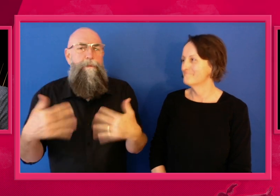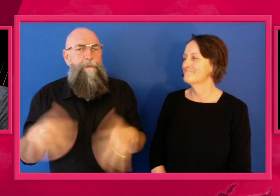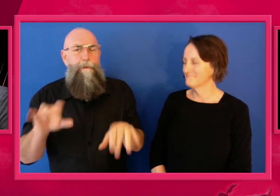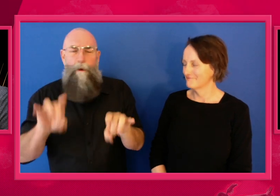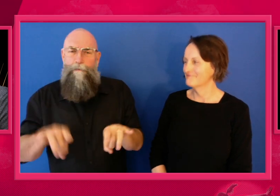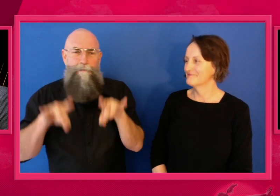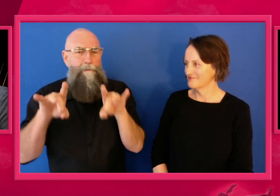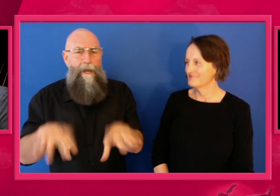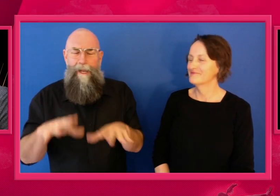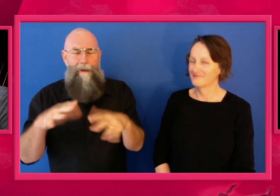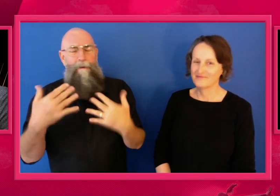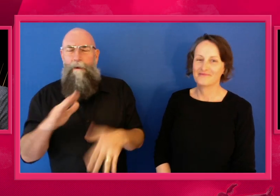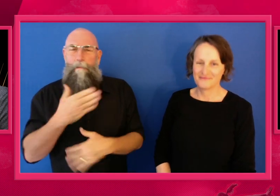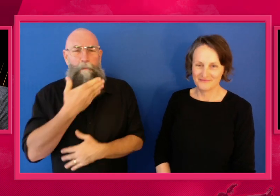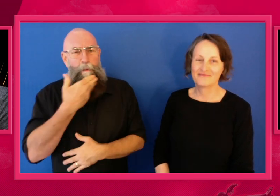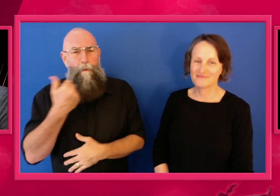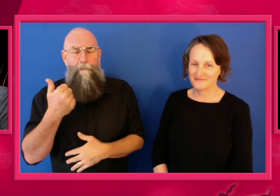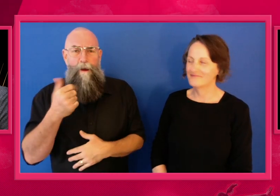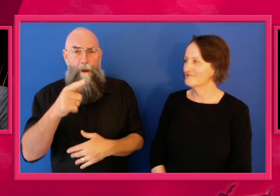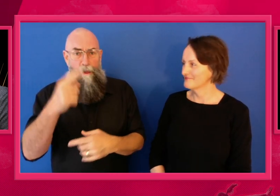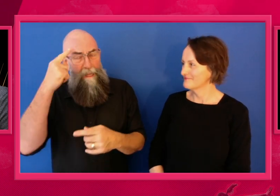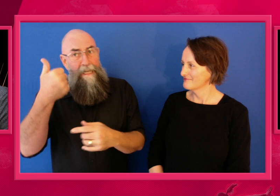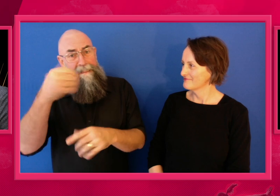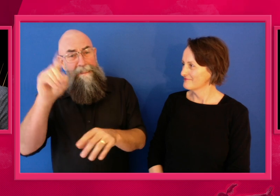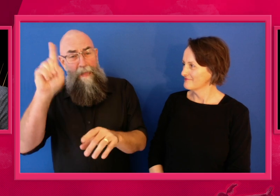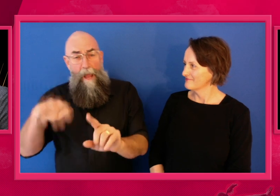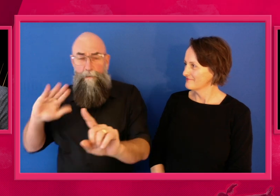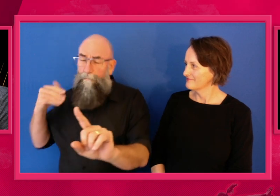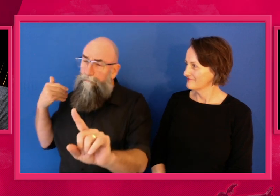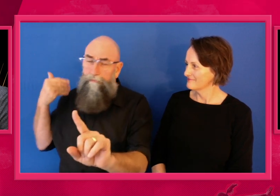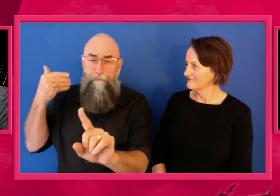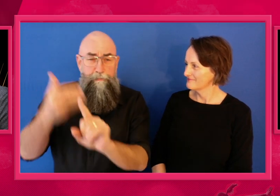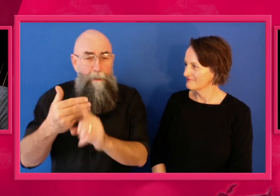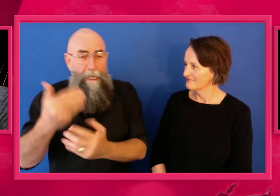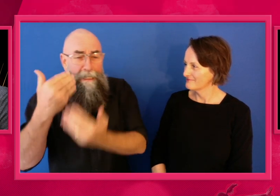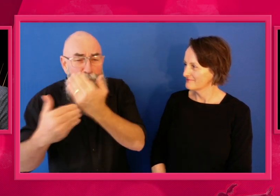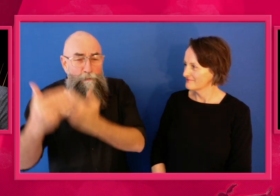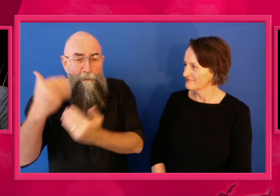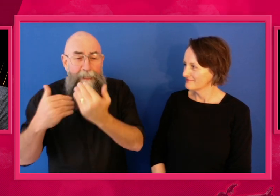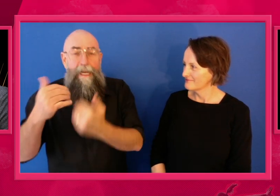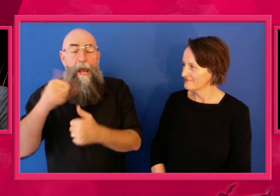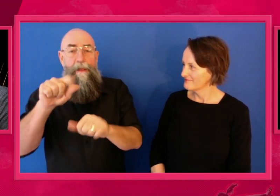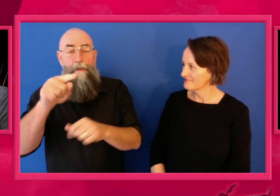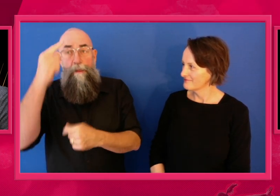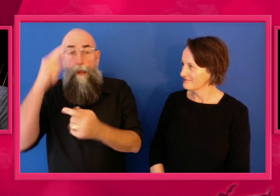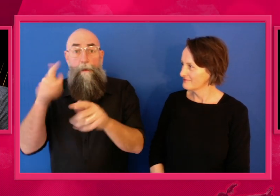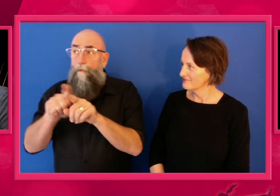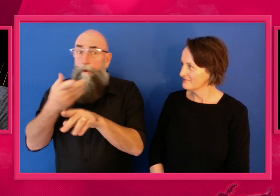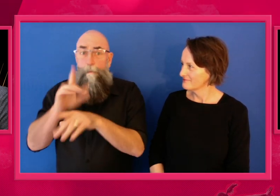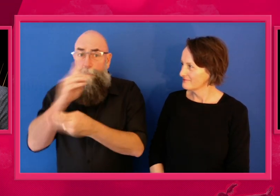to represent you know 60,000 years of history, but also welcome the newest of arrivals. And